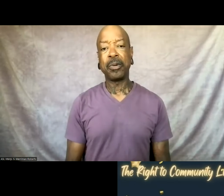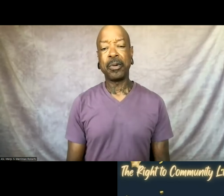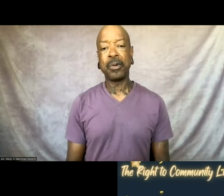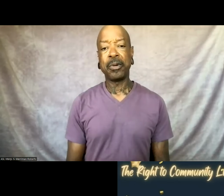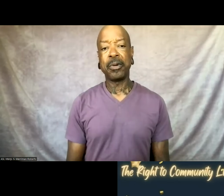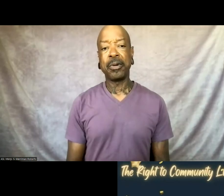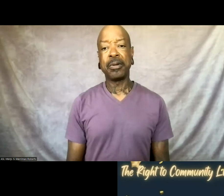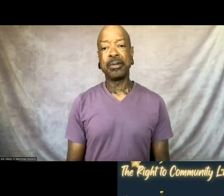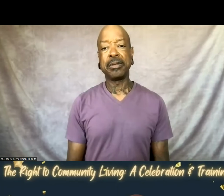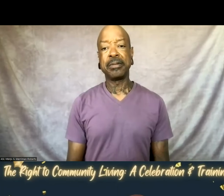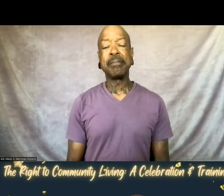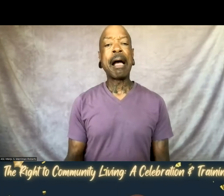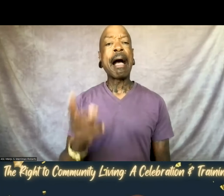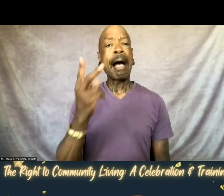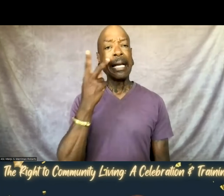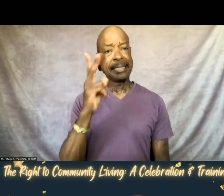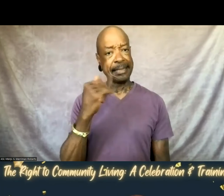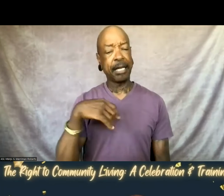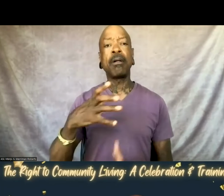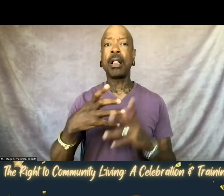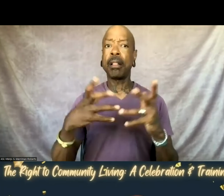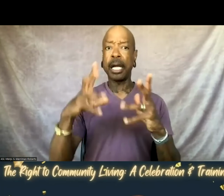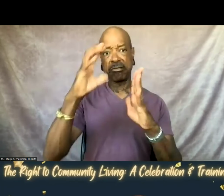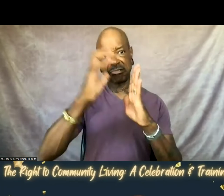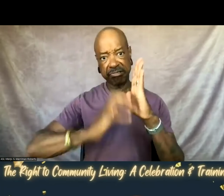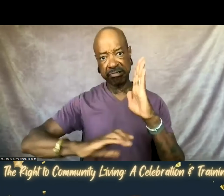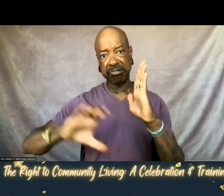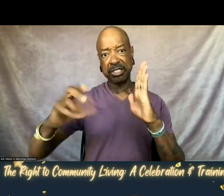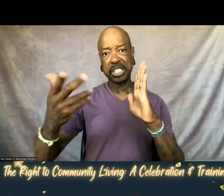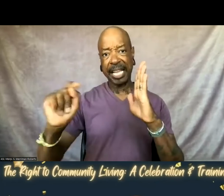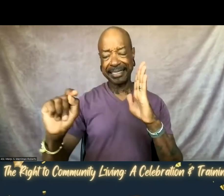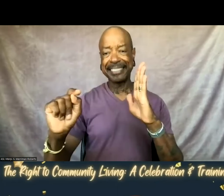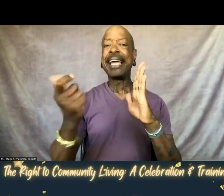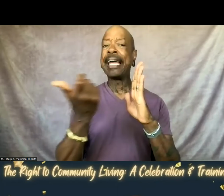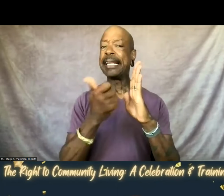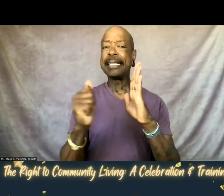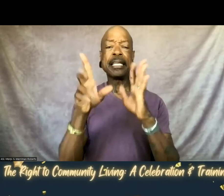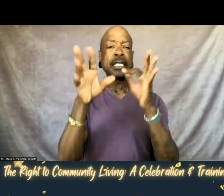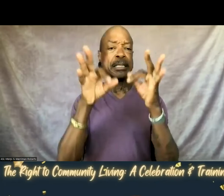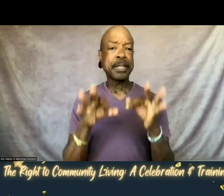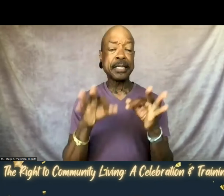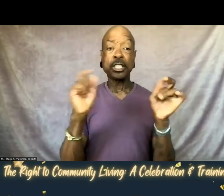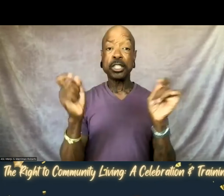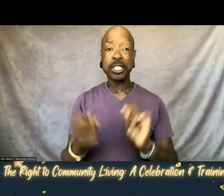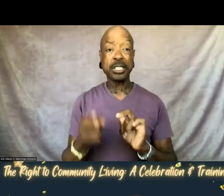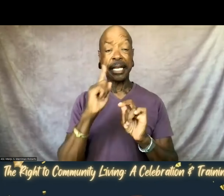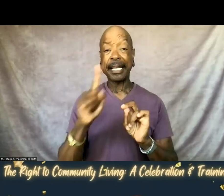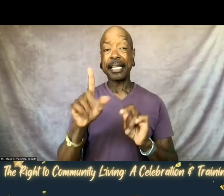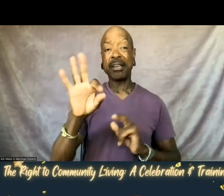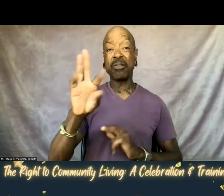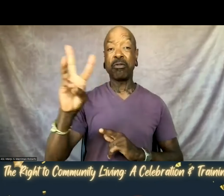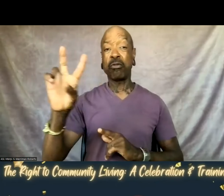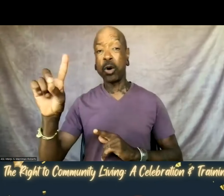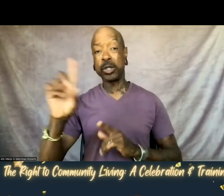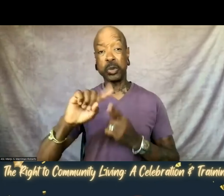way to spread the word. Thanks for all of the creative ideas. So there's a lot in the chat. Bruce says are